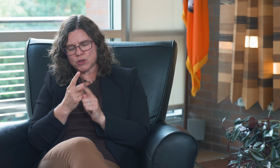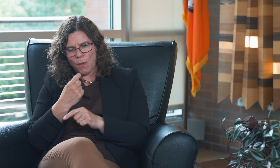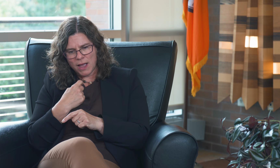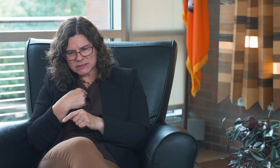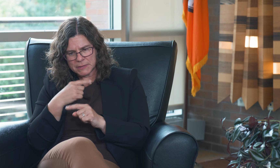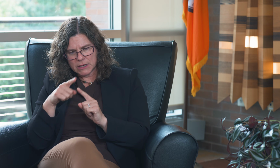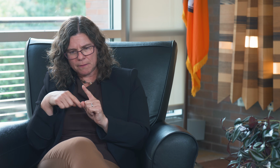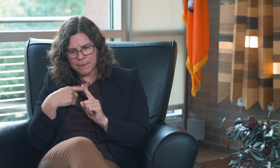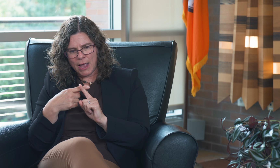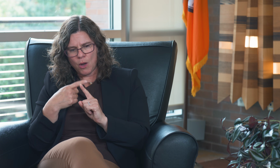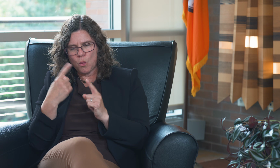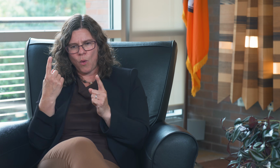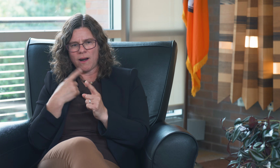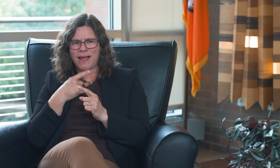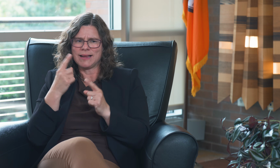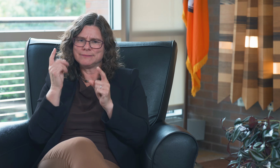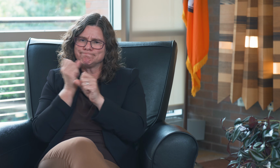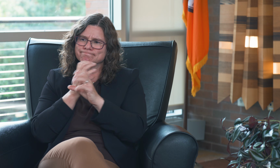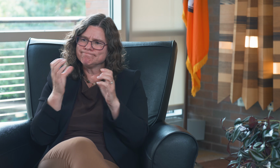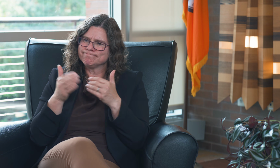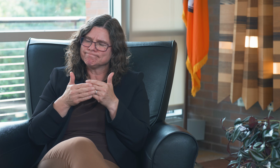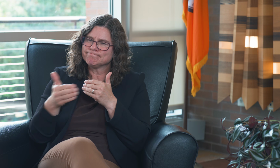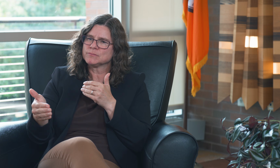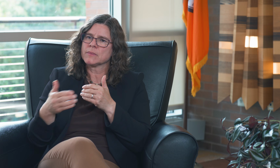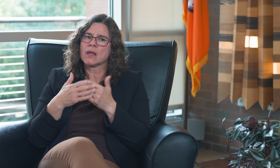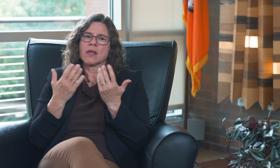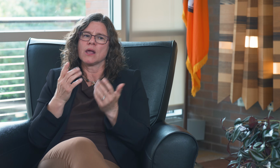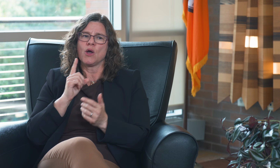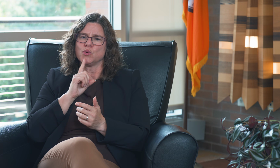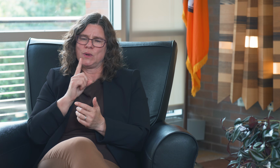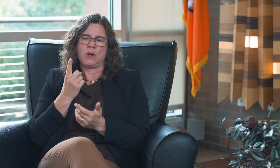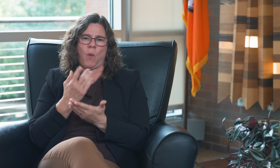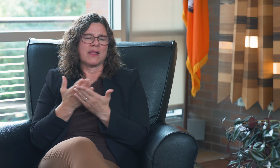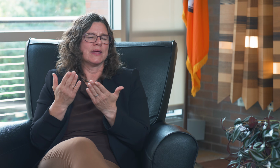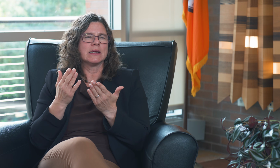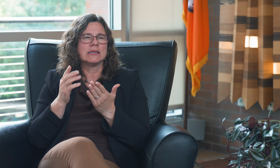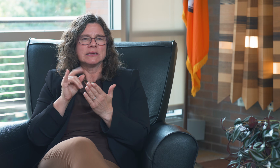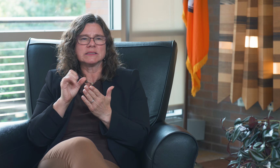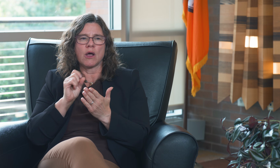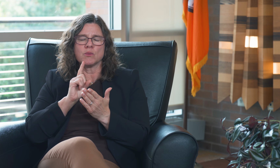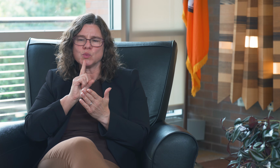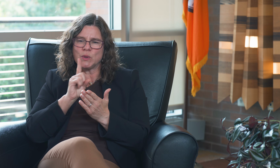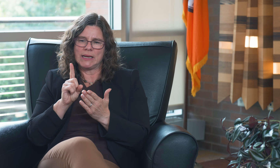You also asked about what I envision. And I would say one thing is,